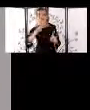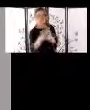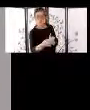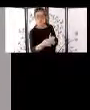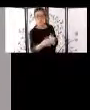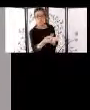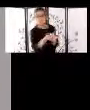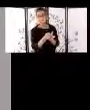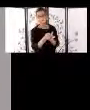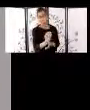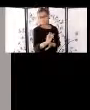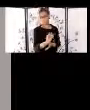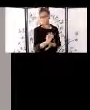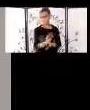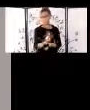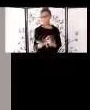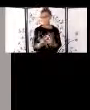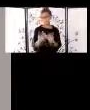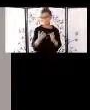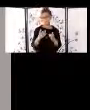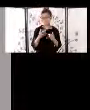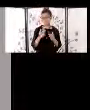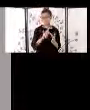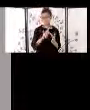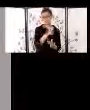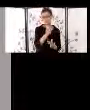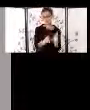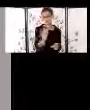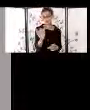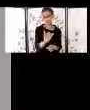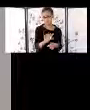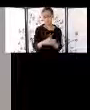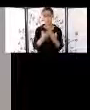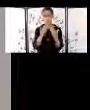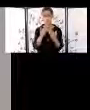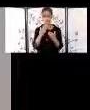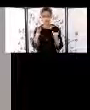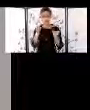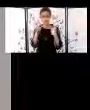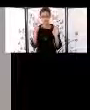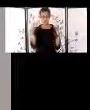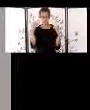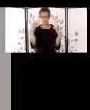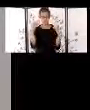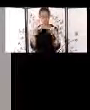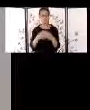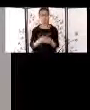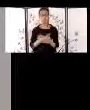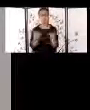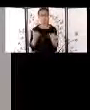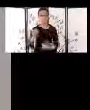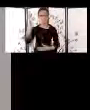Thank you so much for listening—this now concludes the formal part of my presentation. Thank you.